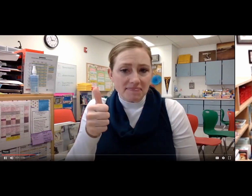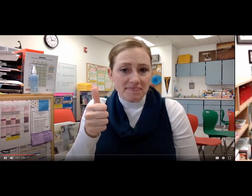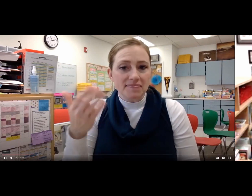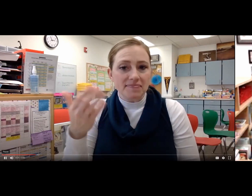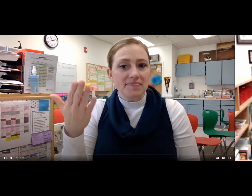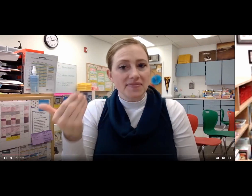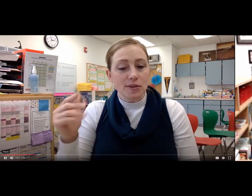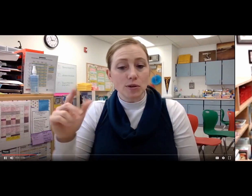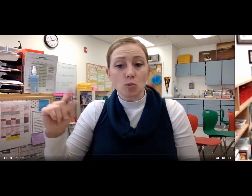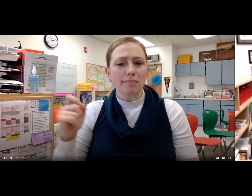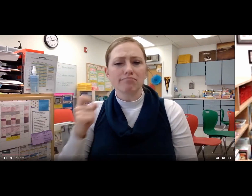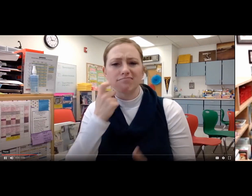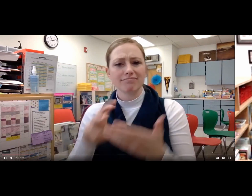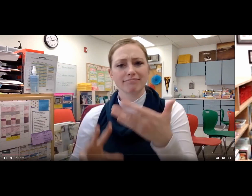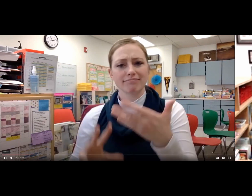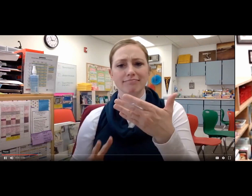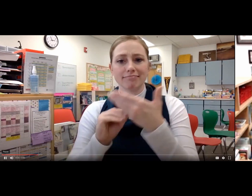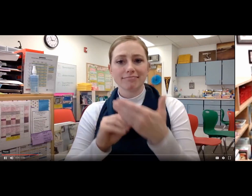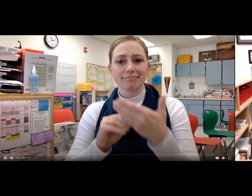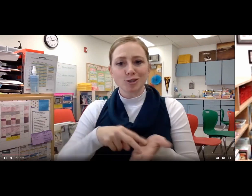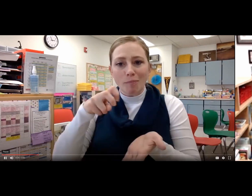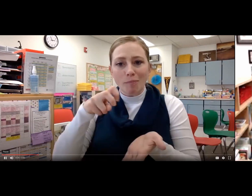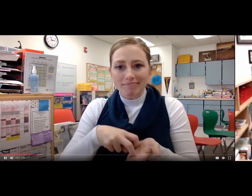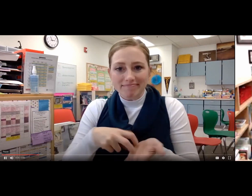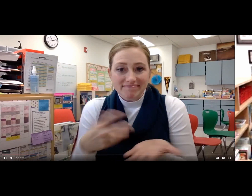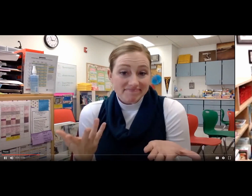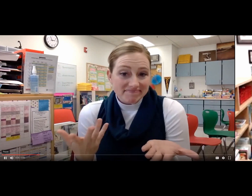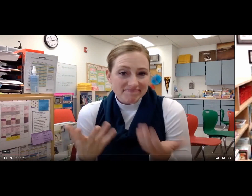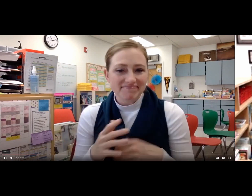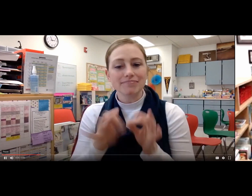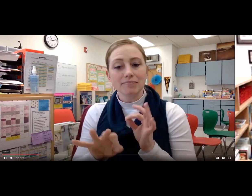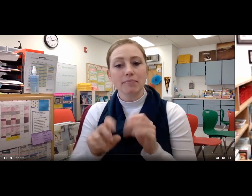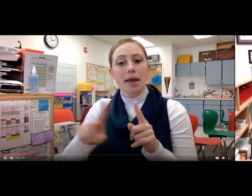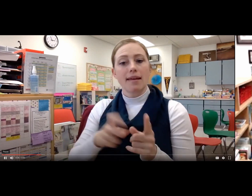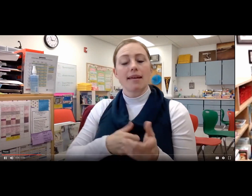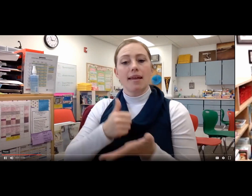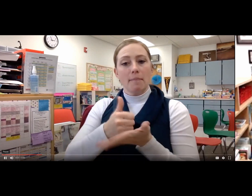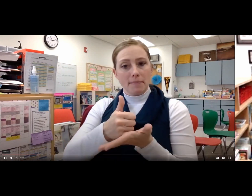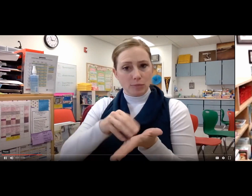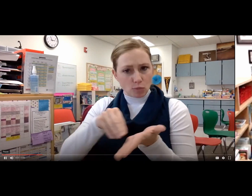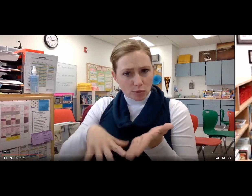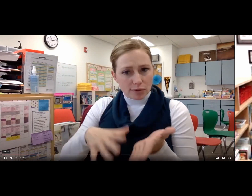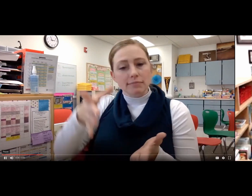And so for every five, so 5, 10, 15, 20, you just add a little jump. Something that simple.